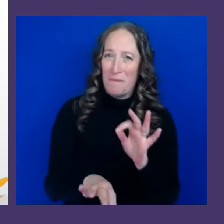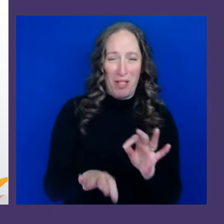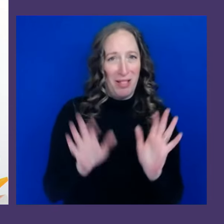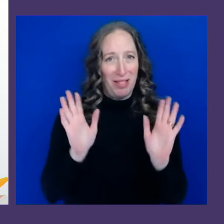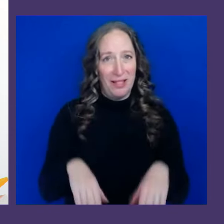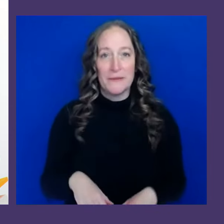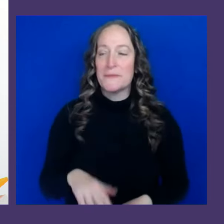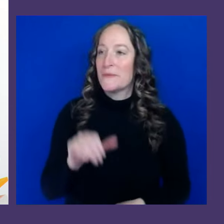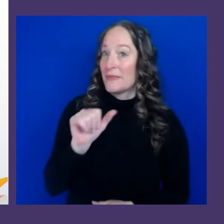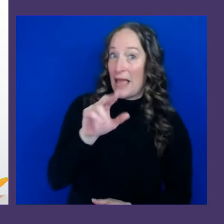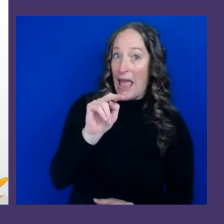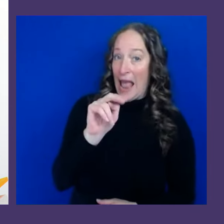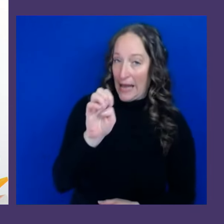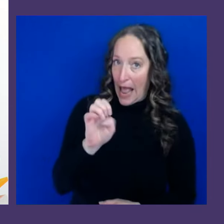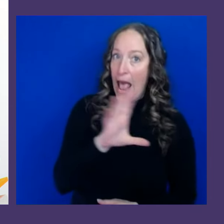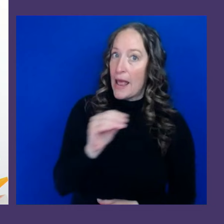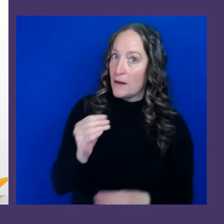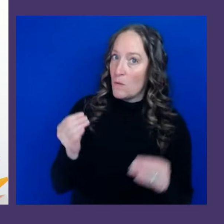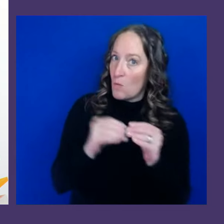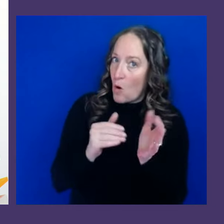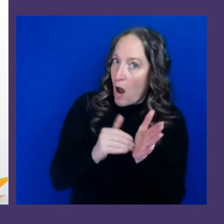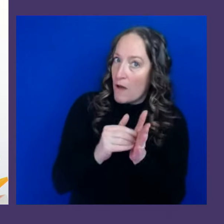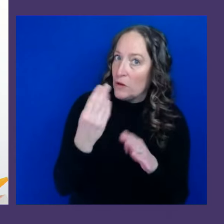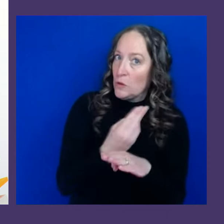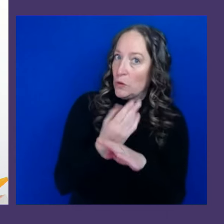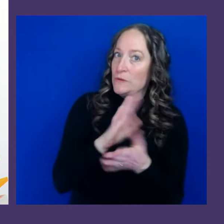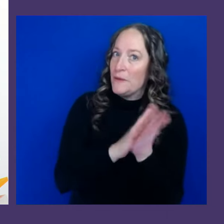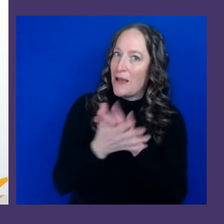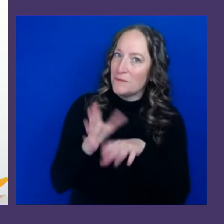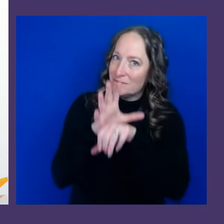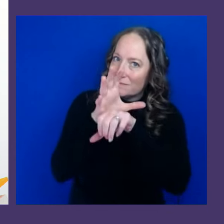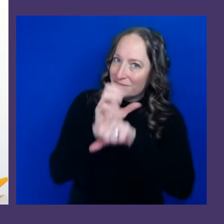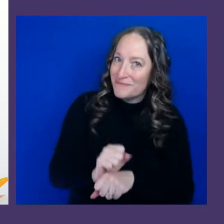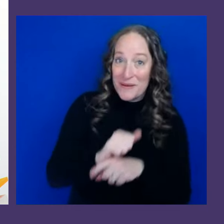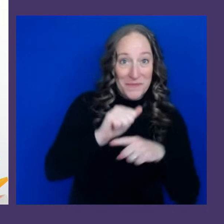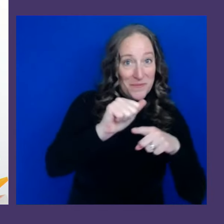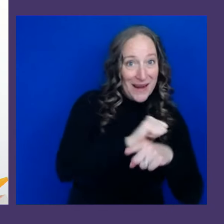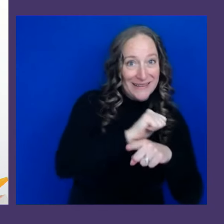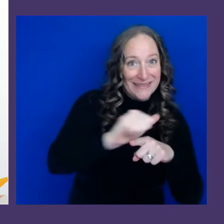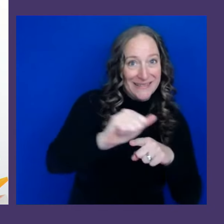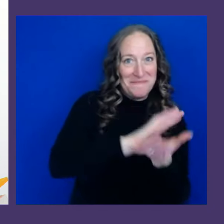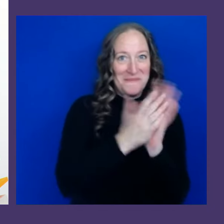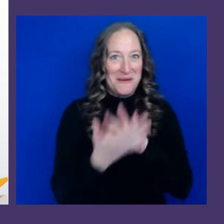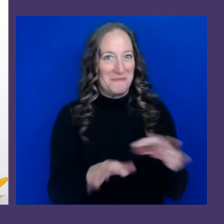the more comfortable you get. That's for sure. Practice make perfect. Now John, last but not least,